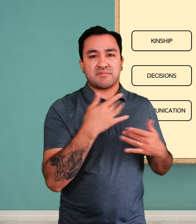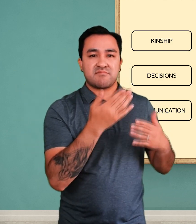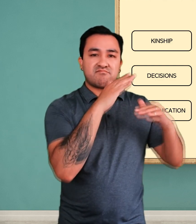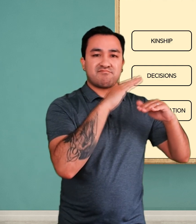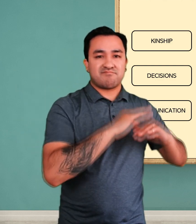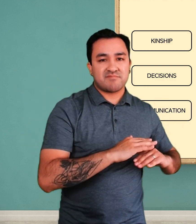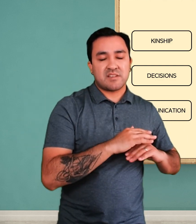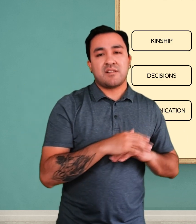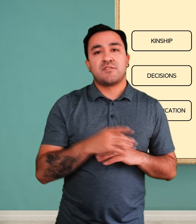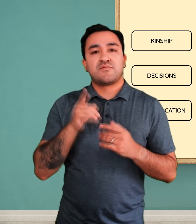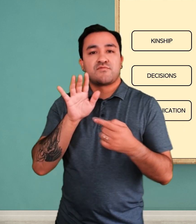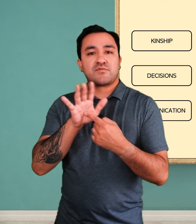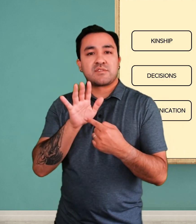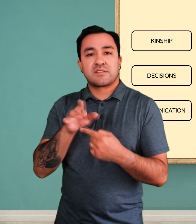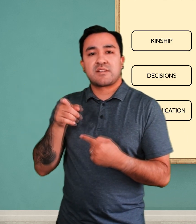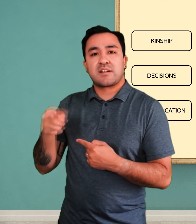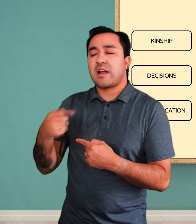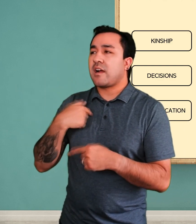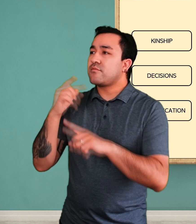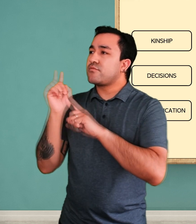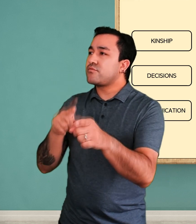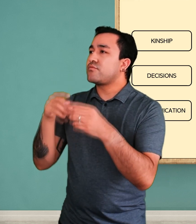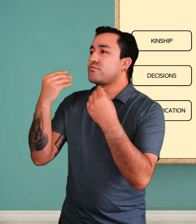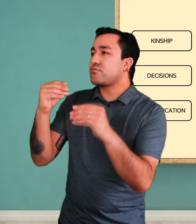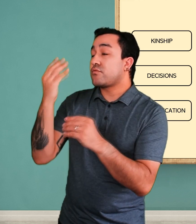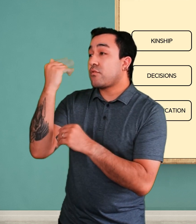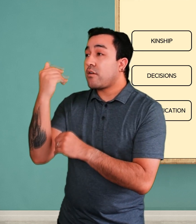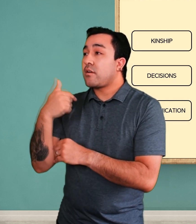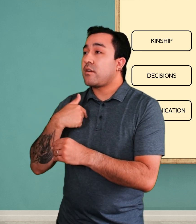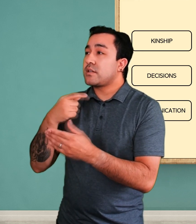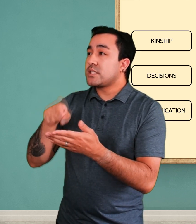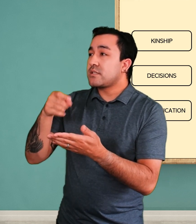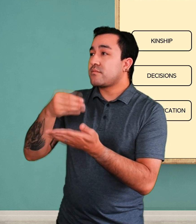need” versus individualistic who focus more on the content, “I am going to the store.”